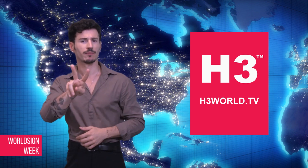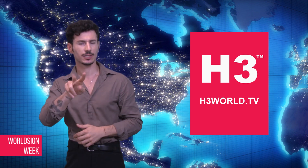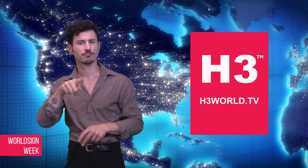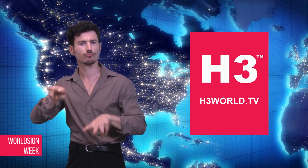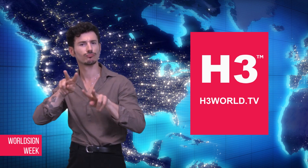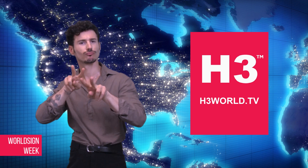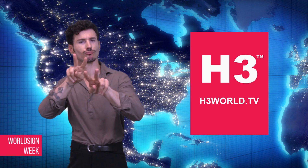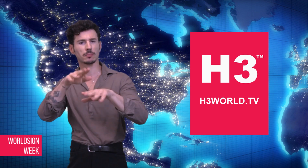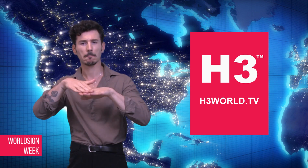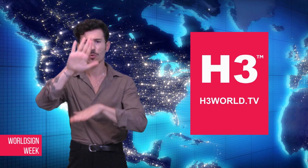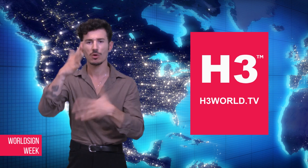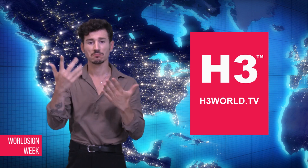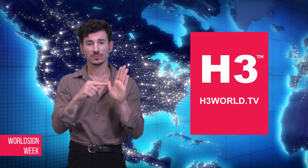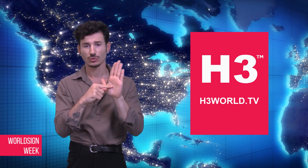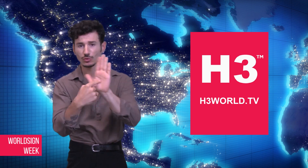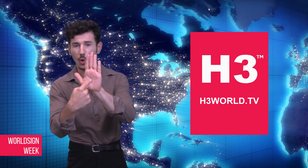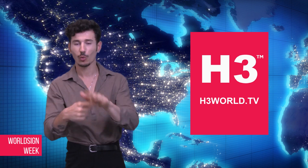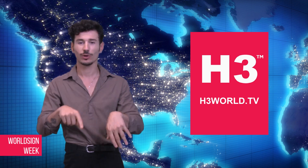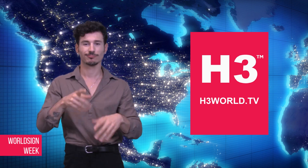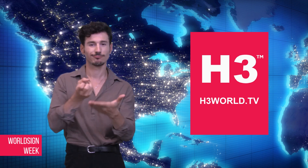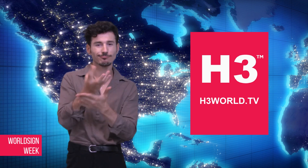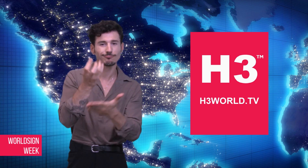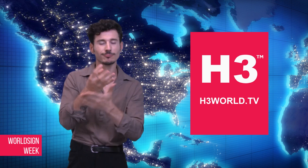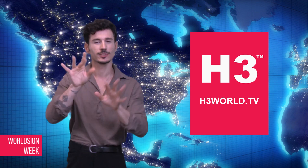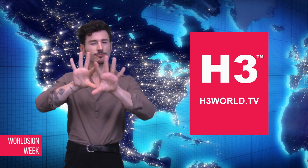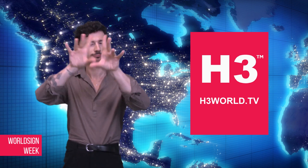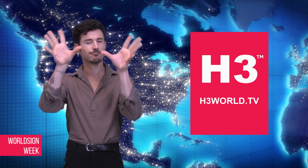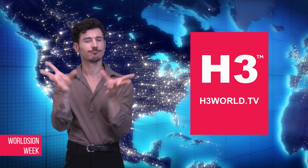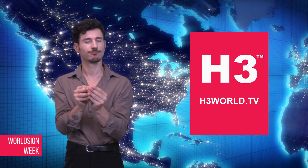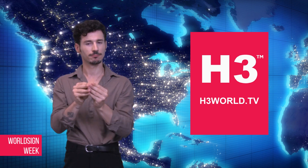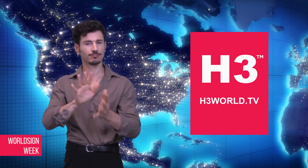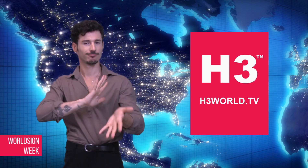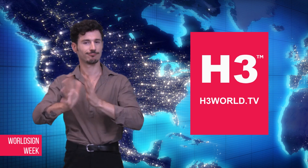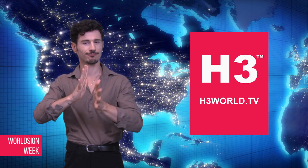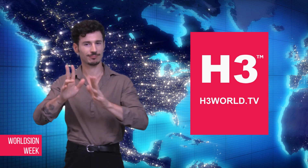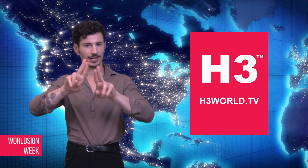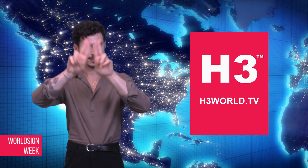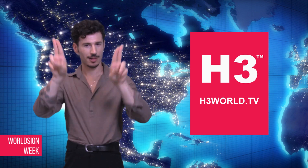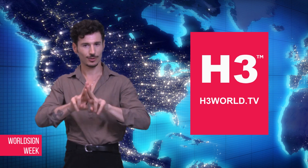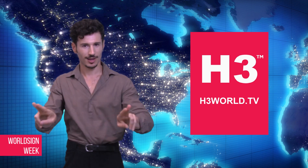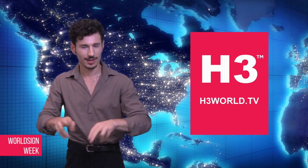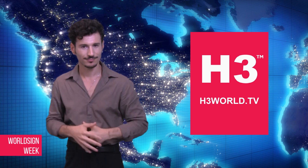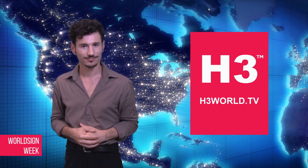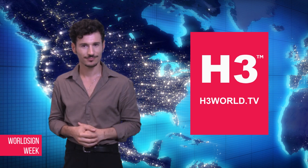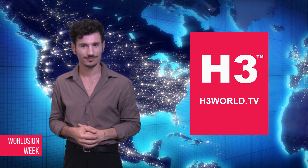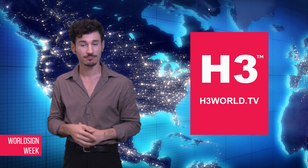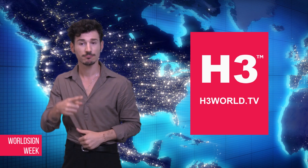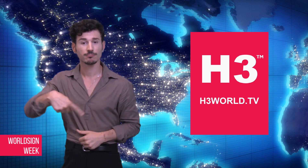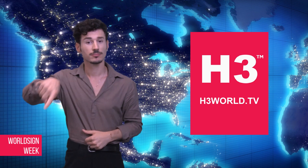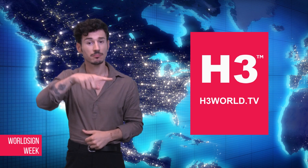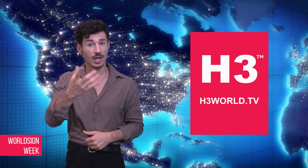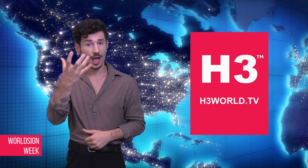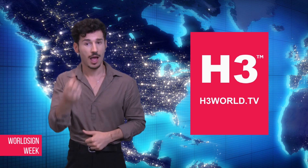H3WORLD.TV for more shows, all in International Sign.